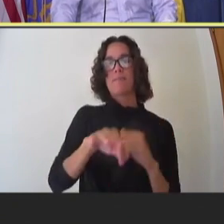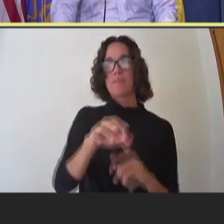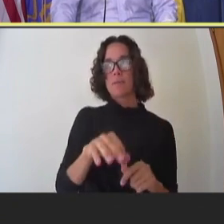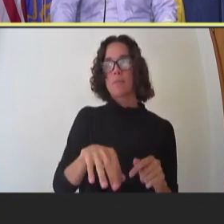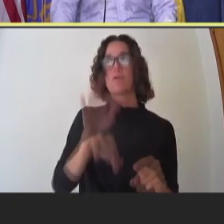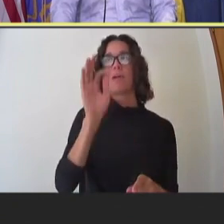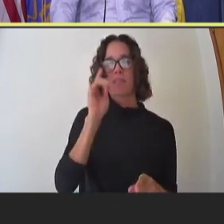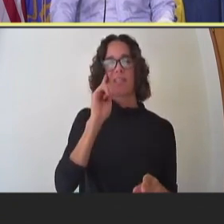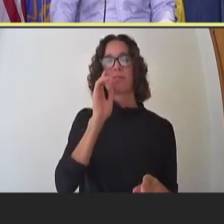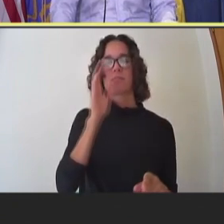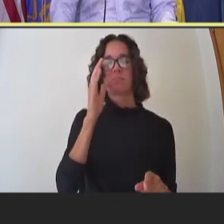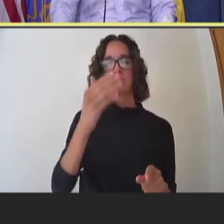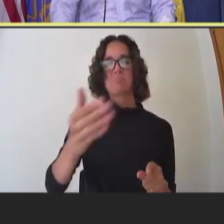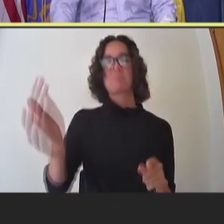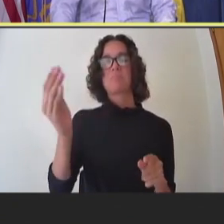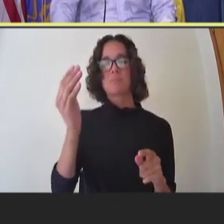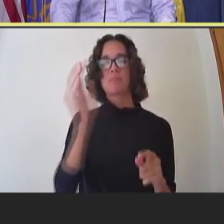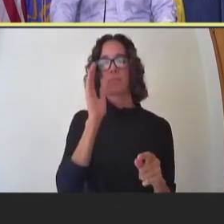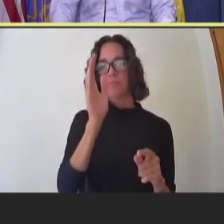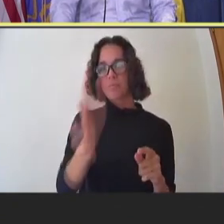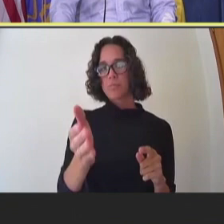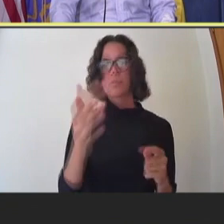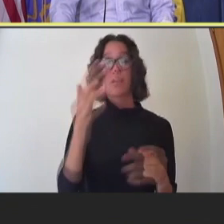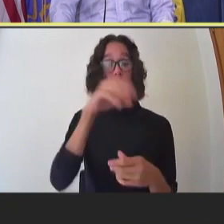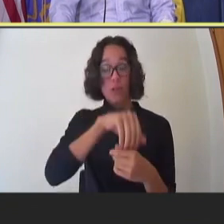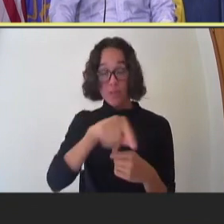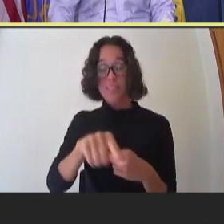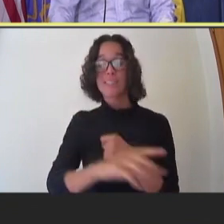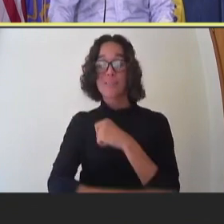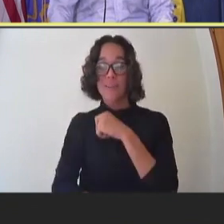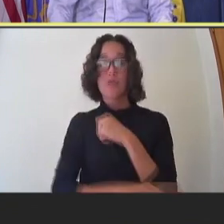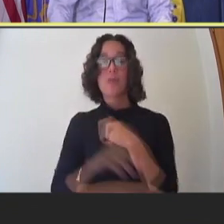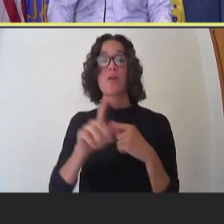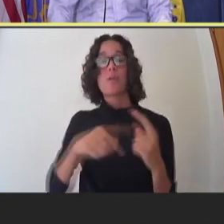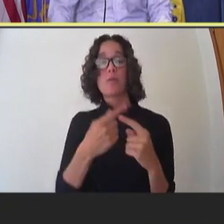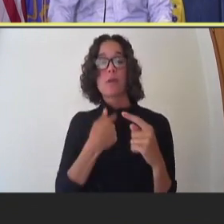where we're going to introduce some dimensions that relate to vaccine uptake.